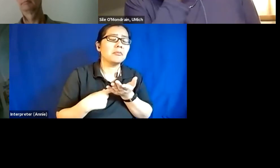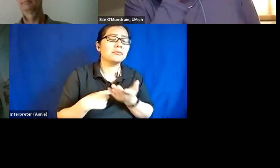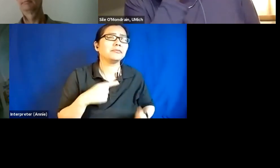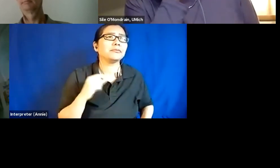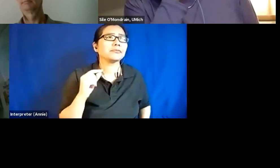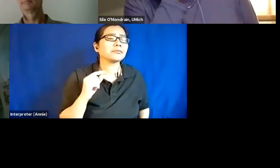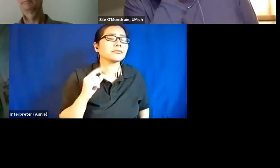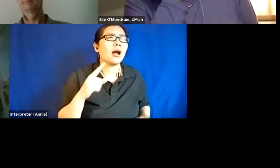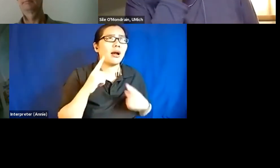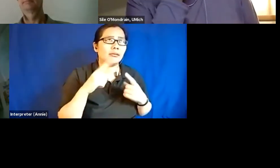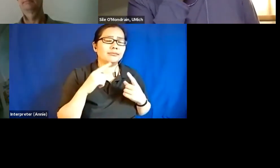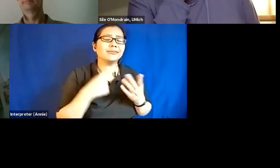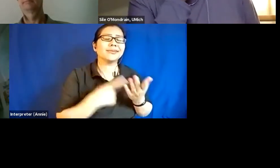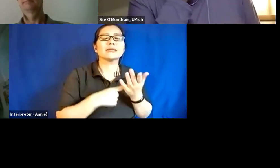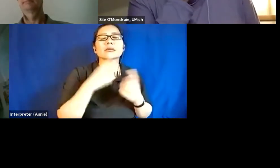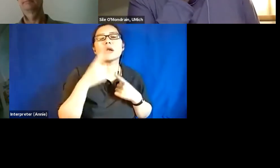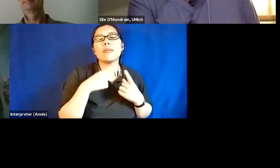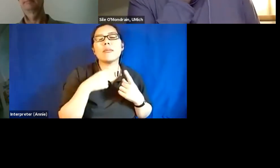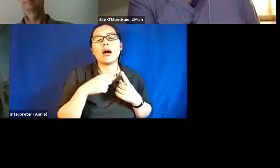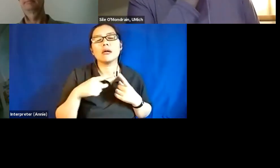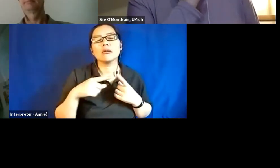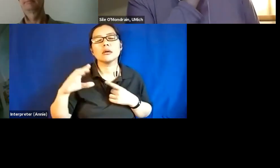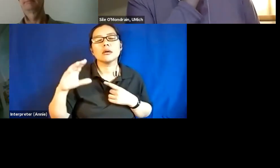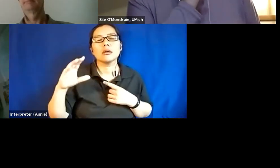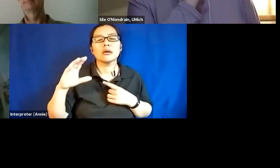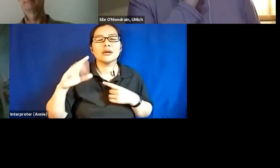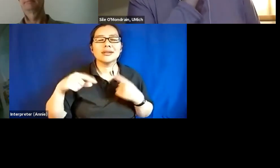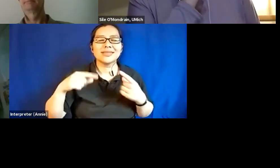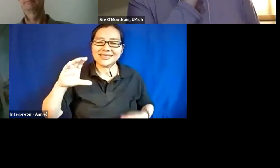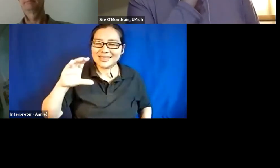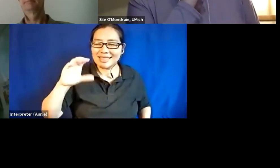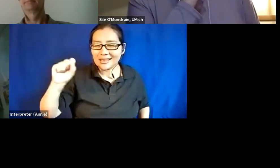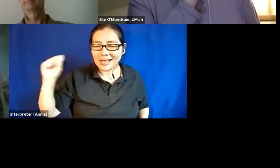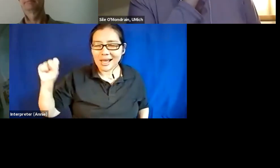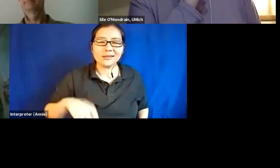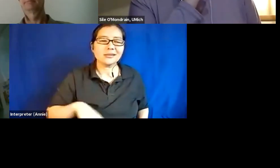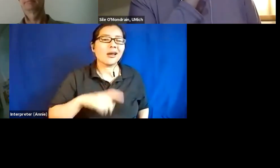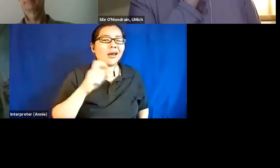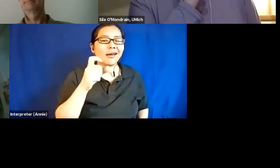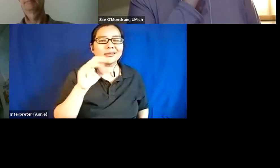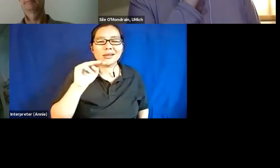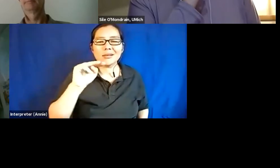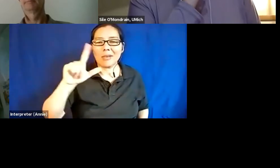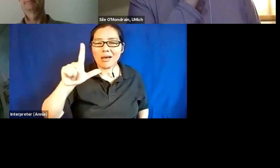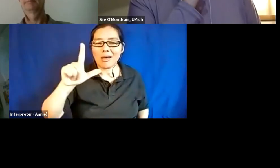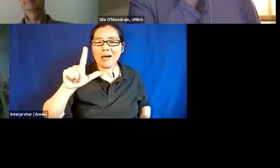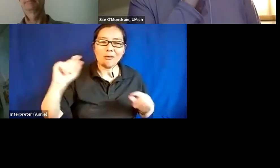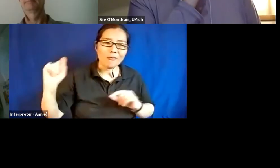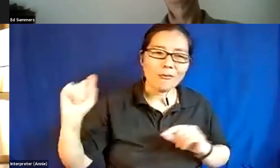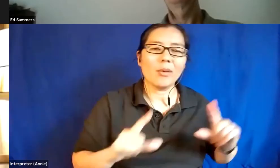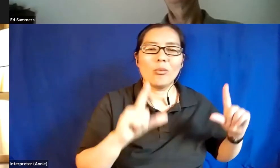the CSS, the XML framework and exploring that . There was one question from Ruth